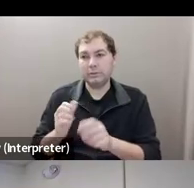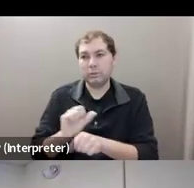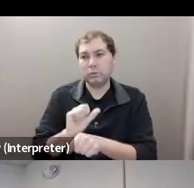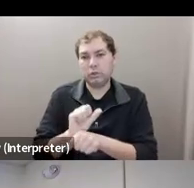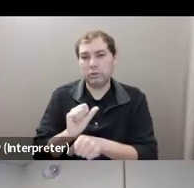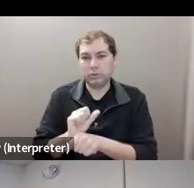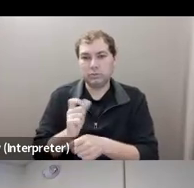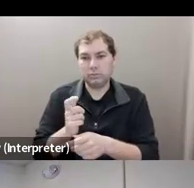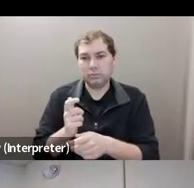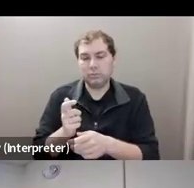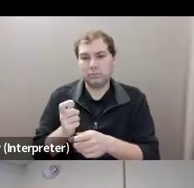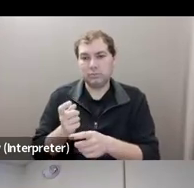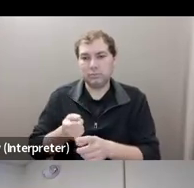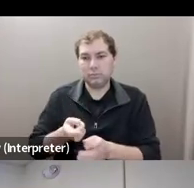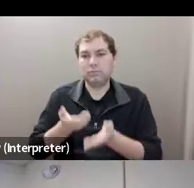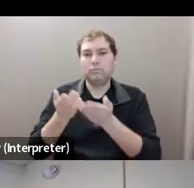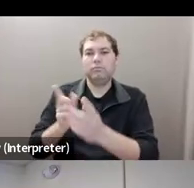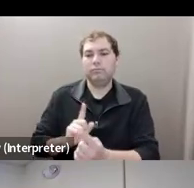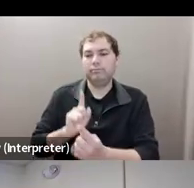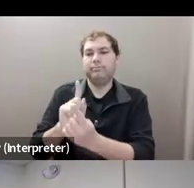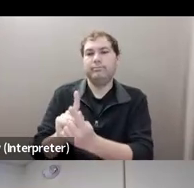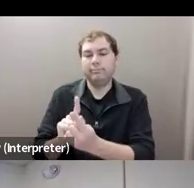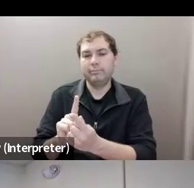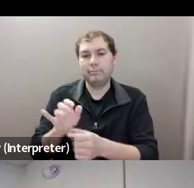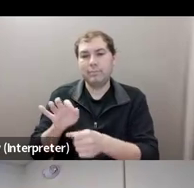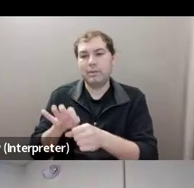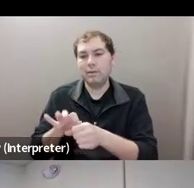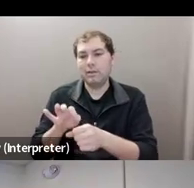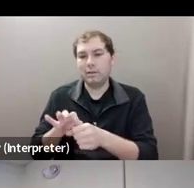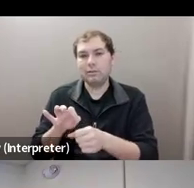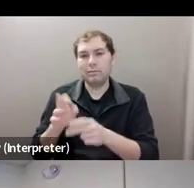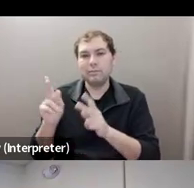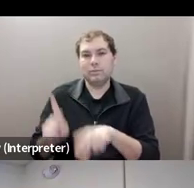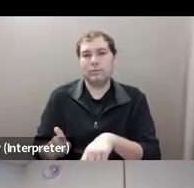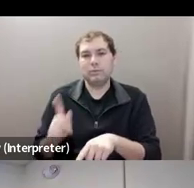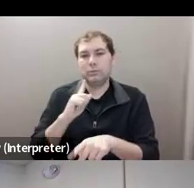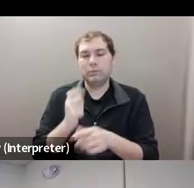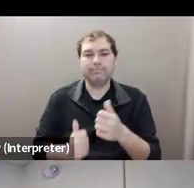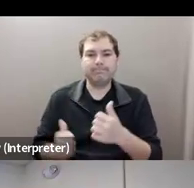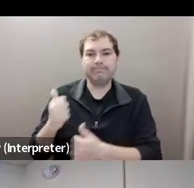17036717673: going to an elected official or going to, you know the head of an agency or